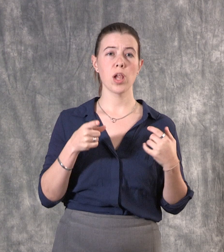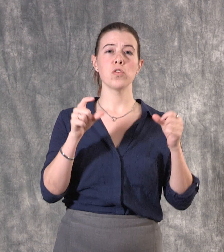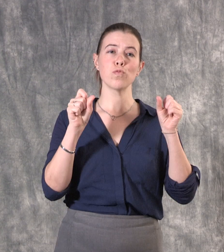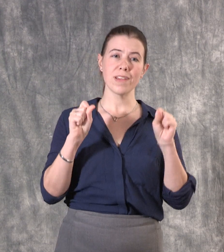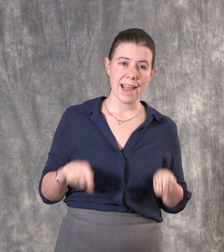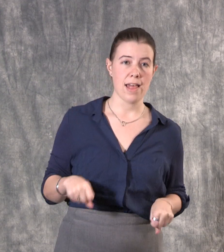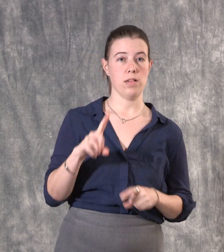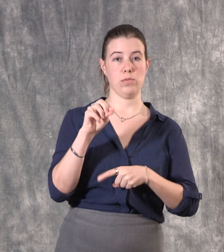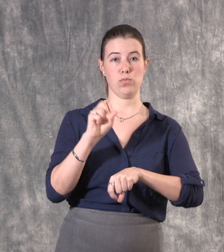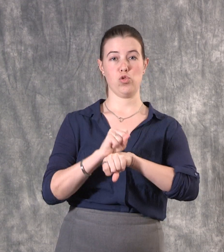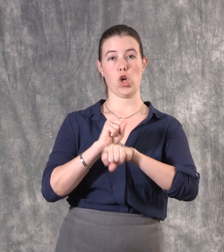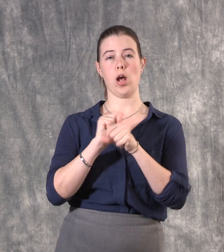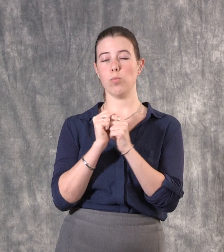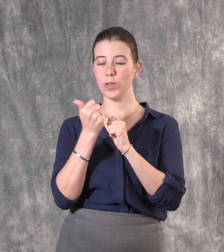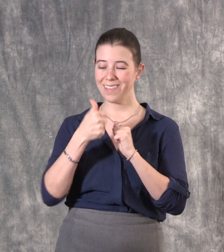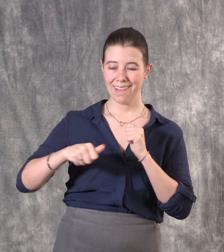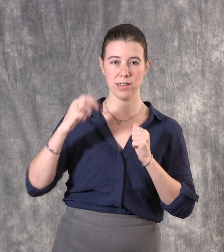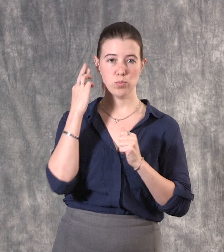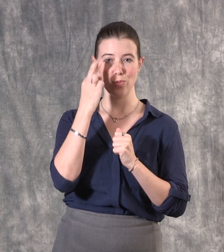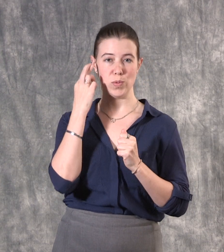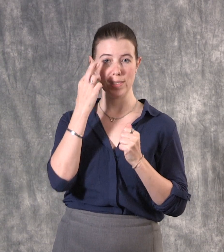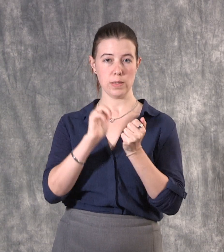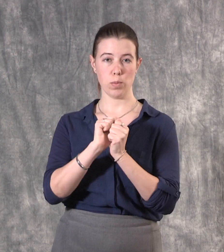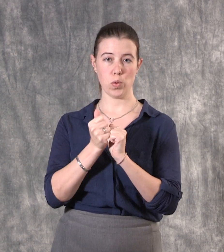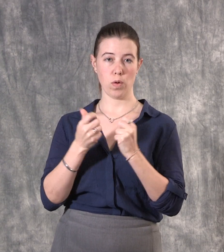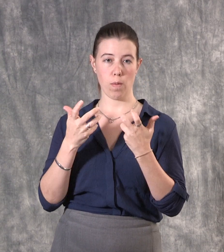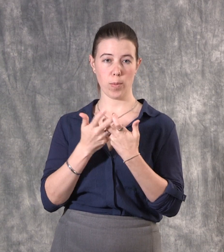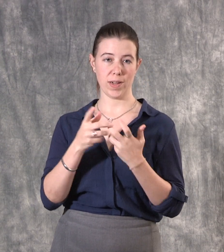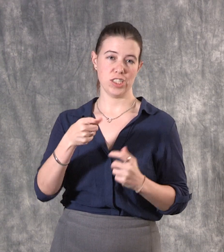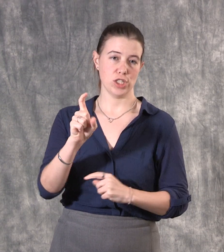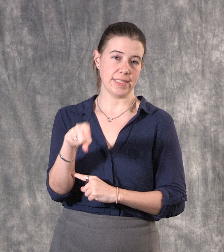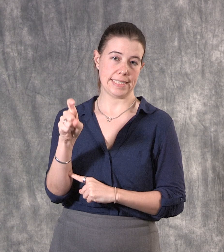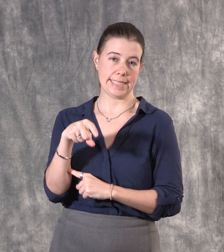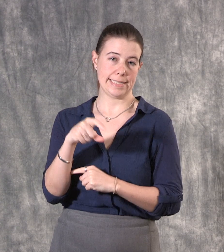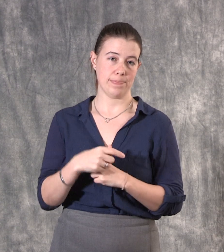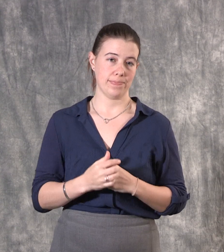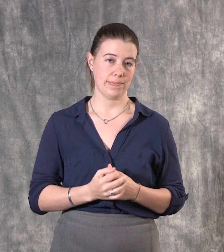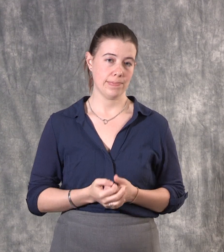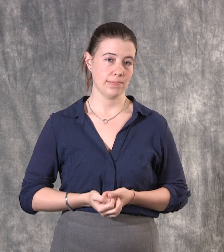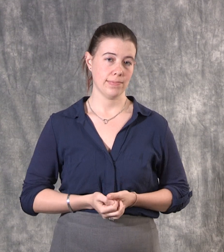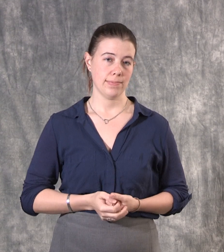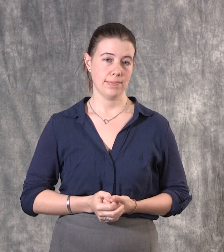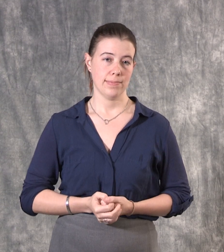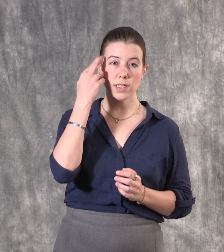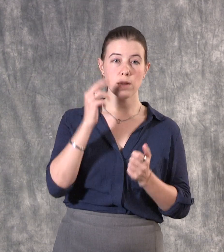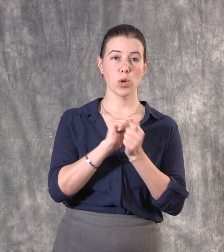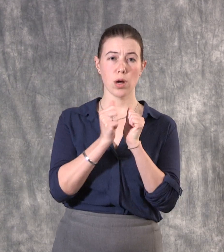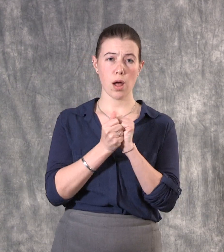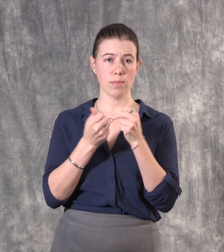you can do the job with any reasonable accommodations you need. A reasonable